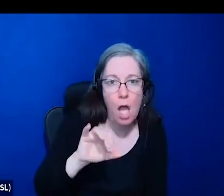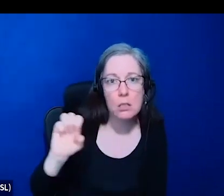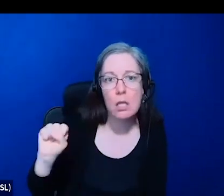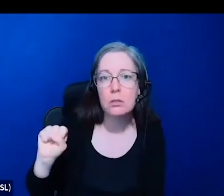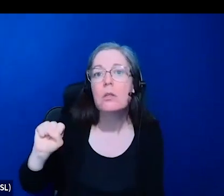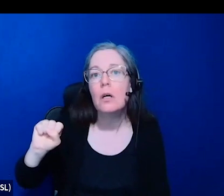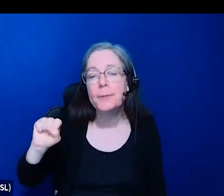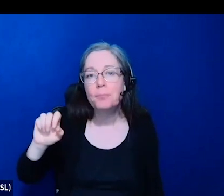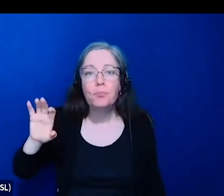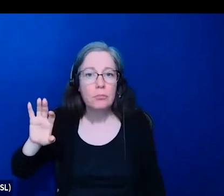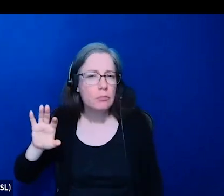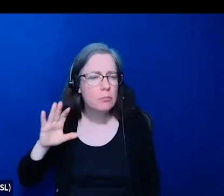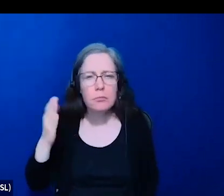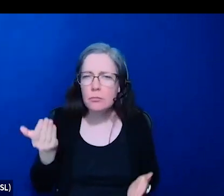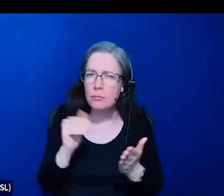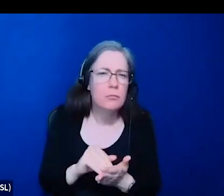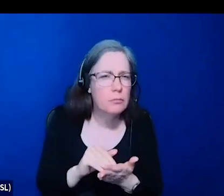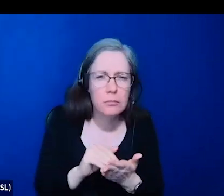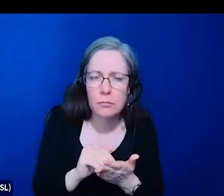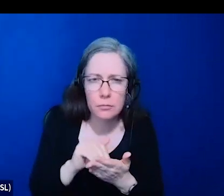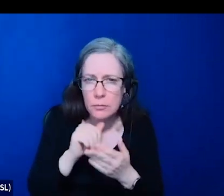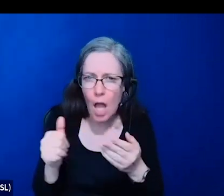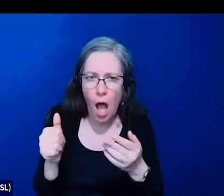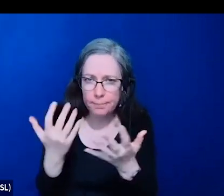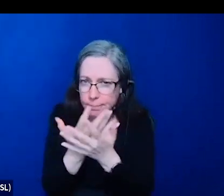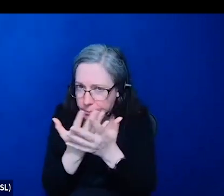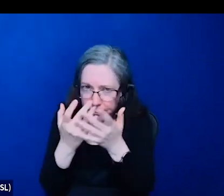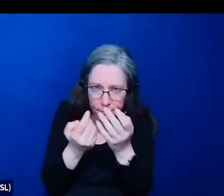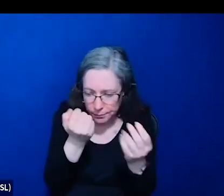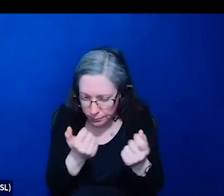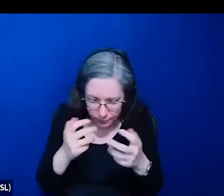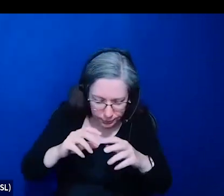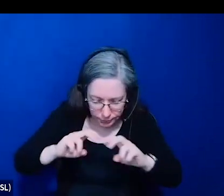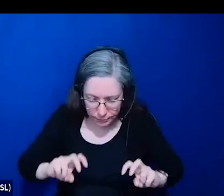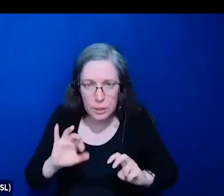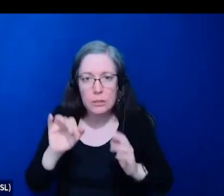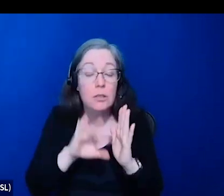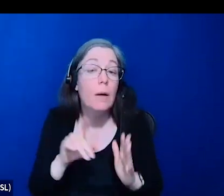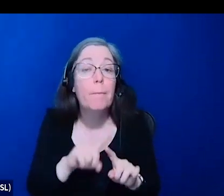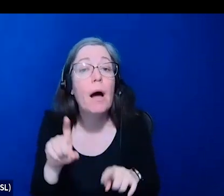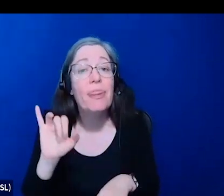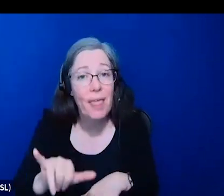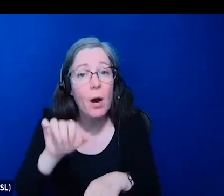Again, we haven't sorted that out between these lists, and that is, again, work that should be done more carefully.